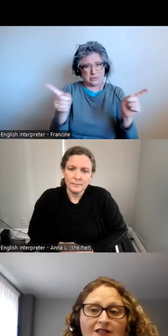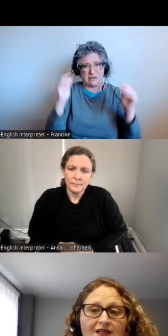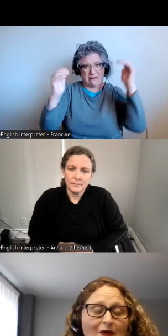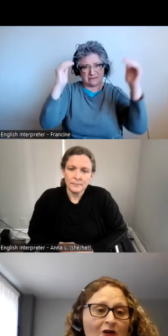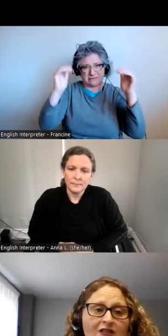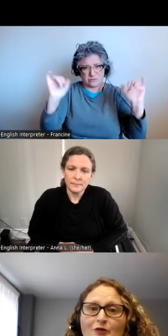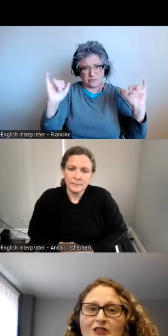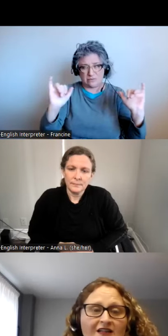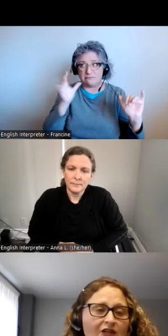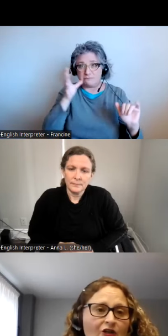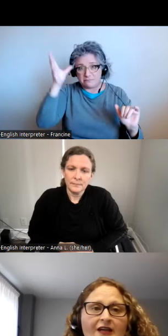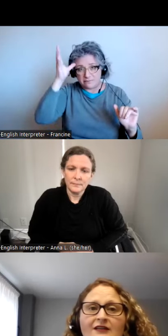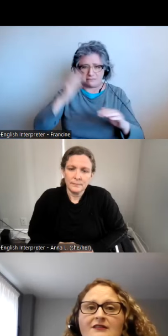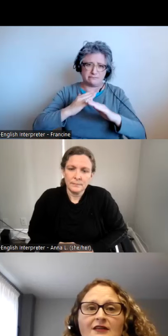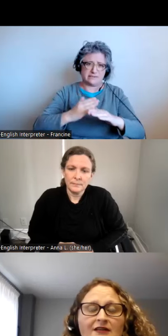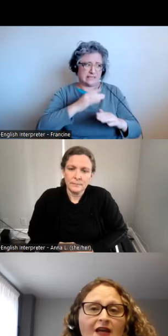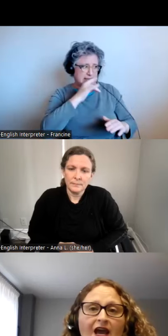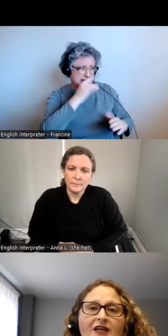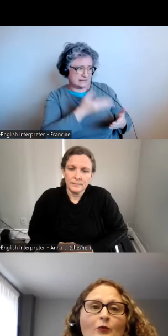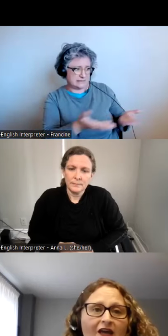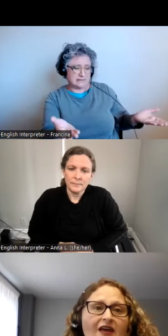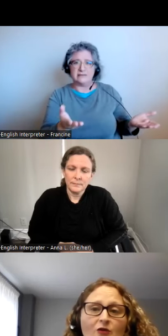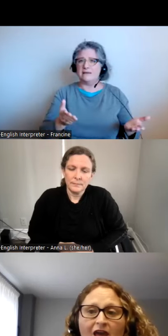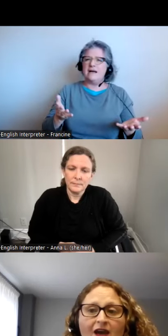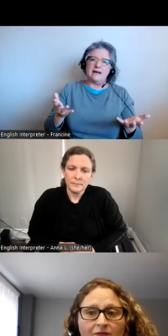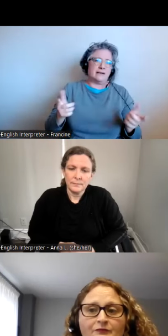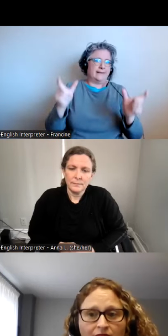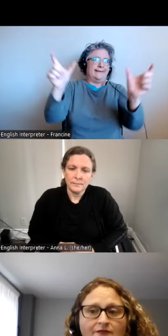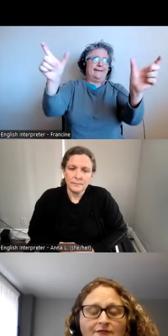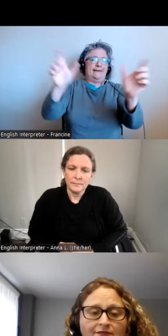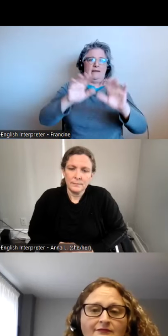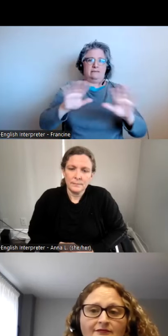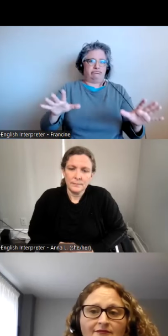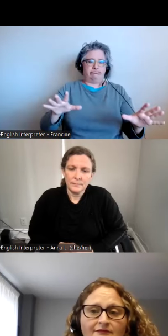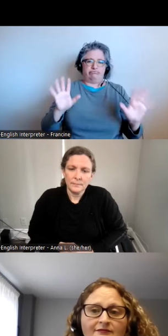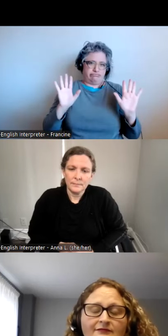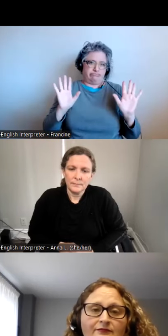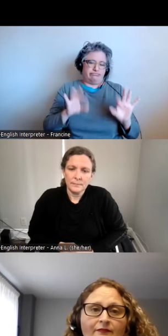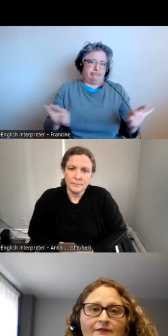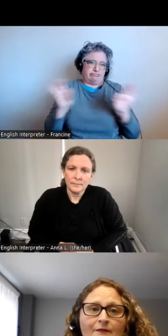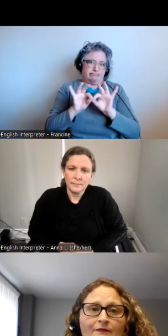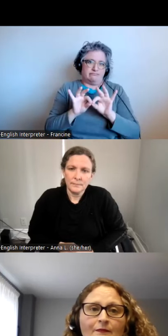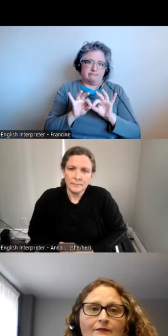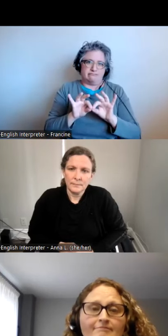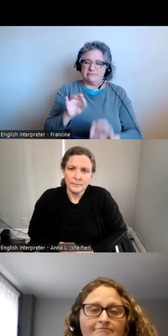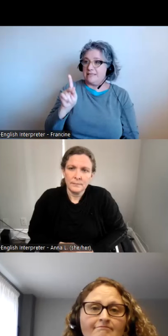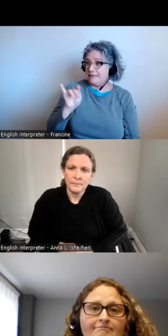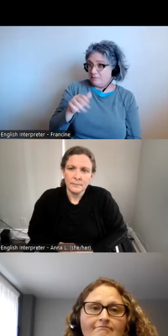need two doses. And flu shot, definitely, definitely need to get your children and yourself your flu shots as parents,